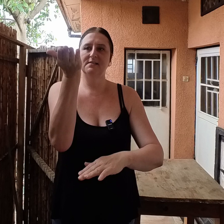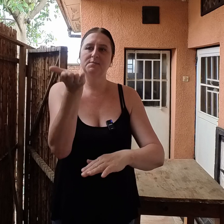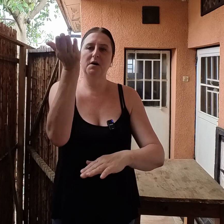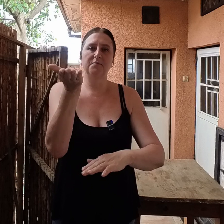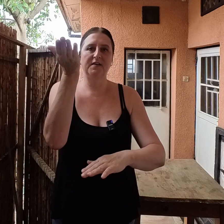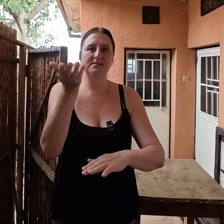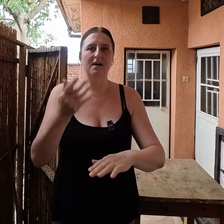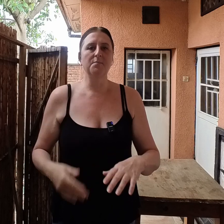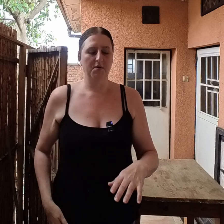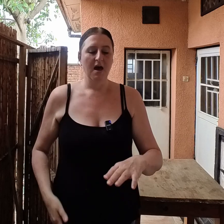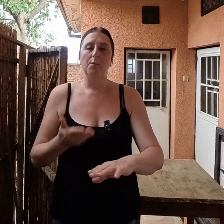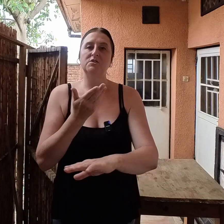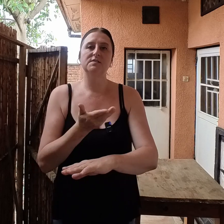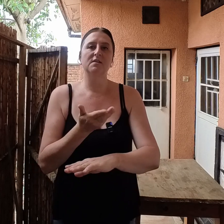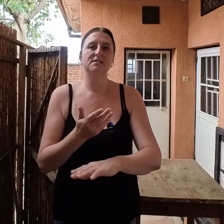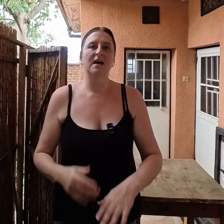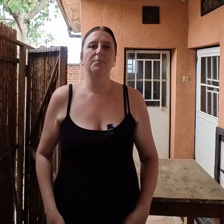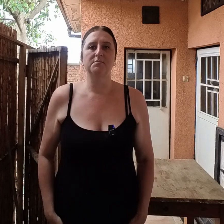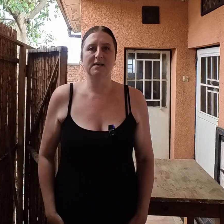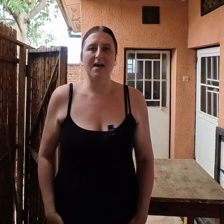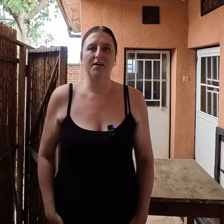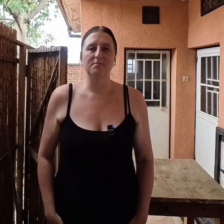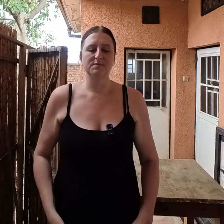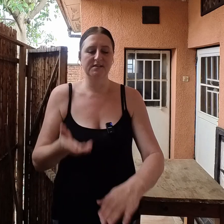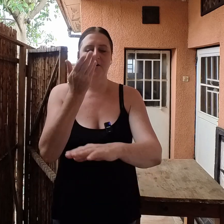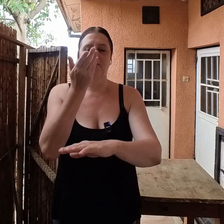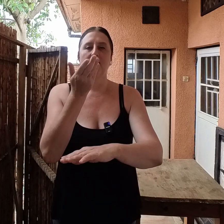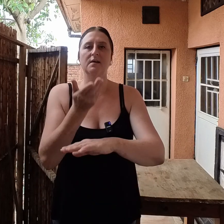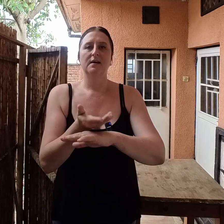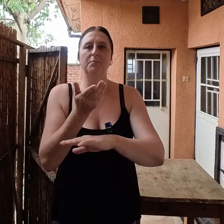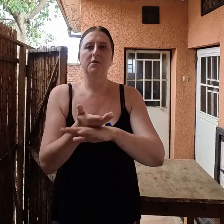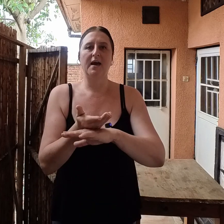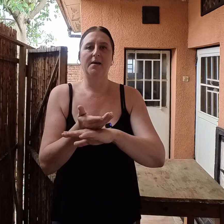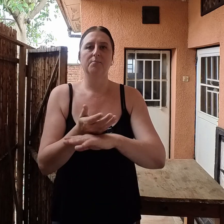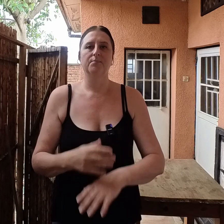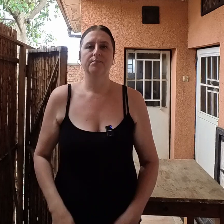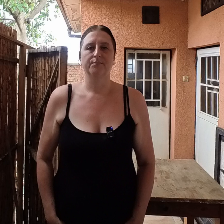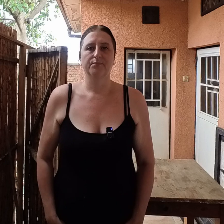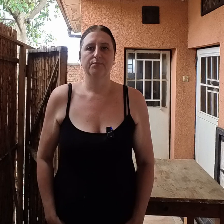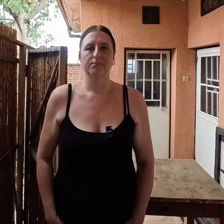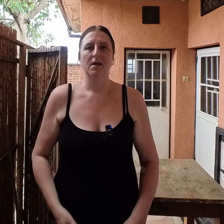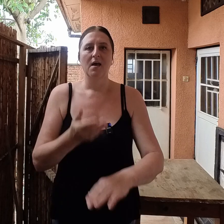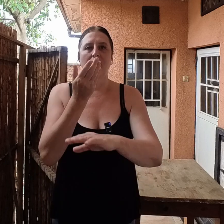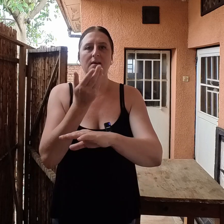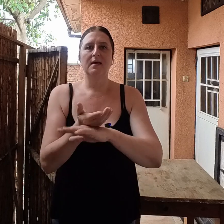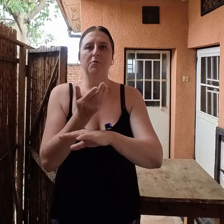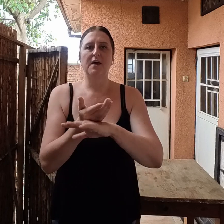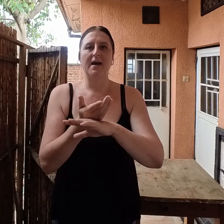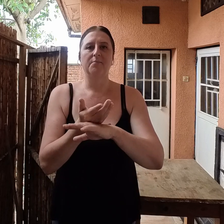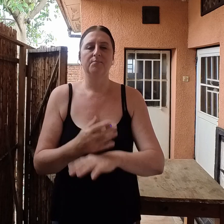hand, palm facing up, and we're just going to tap them together. So, Kibuye. Kibuye.